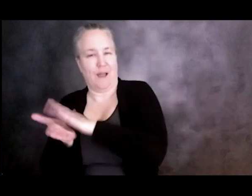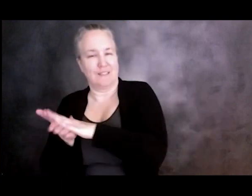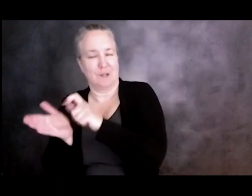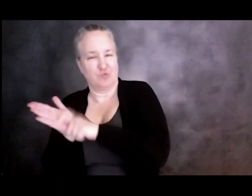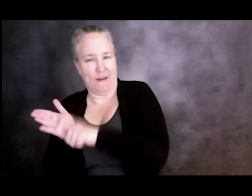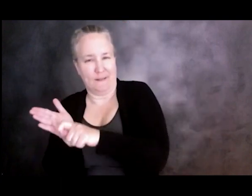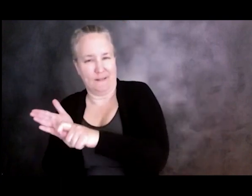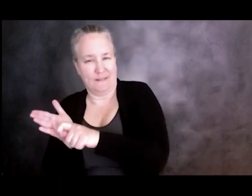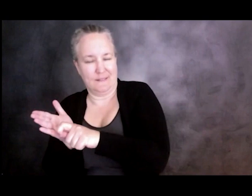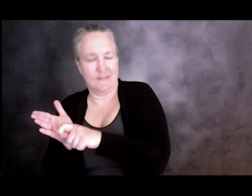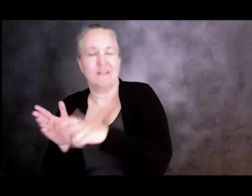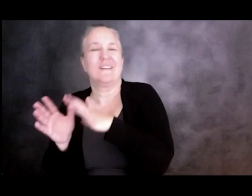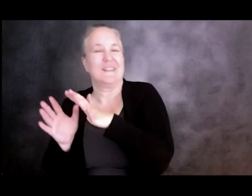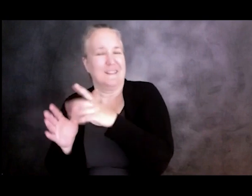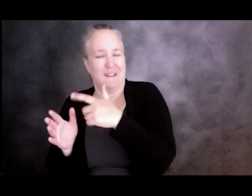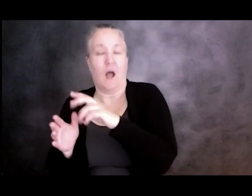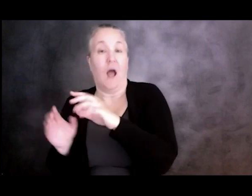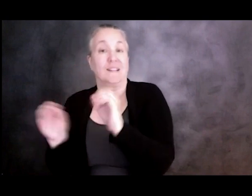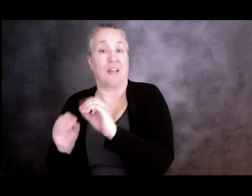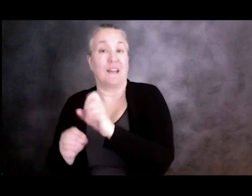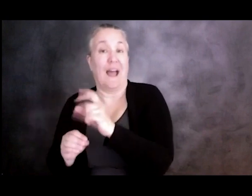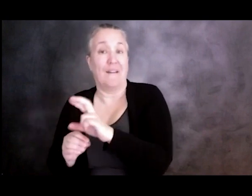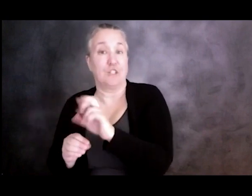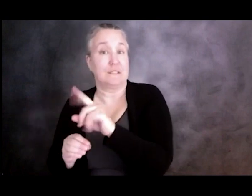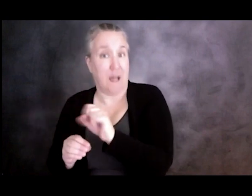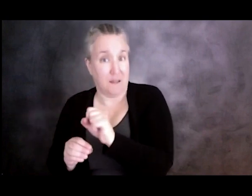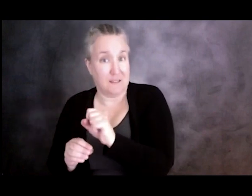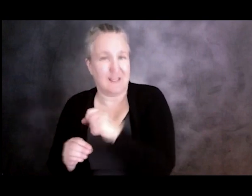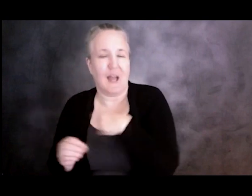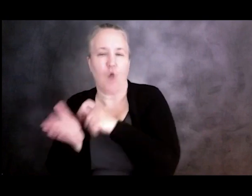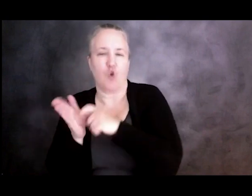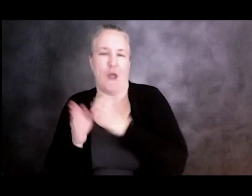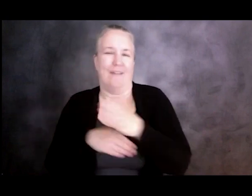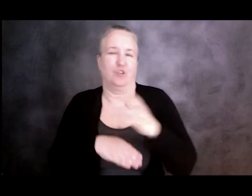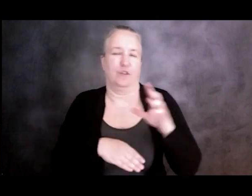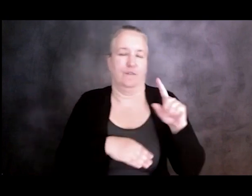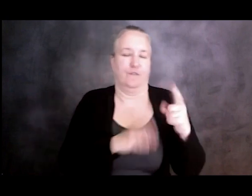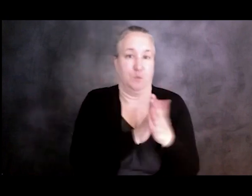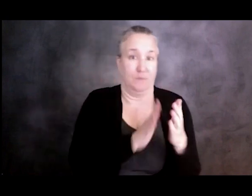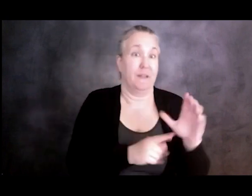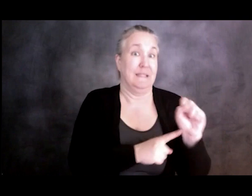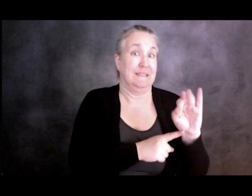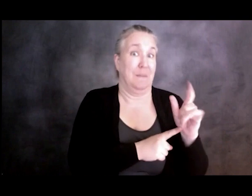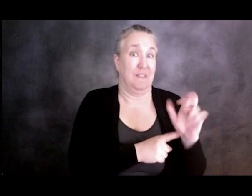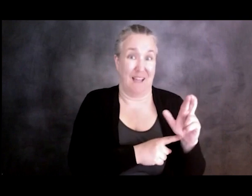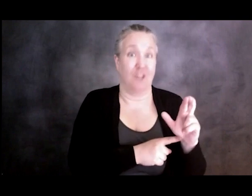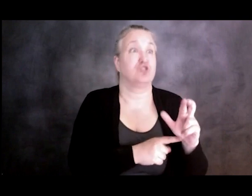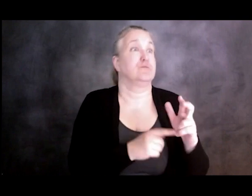And I wrote that the year after The Sympathizer came out. And what happened was that when The Sympathizer came out, I went on a book tour.